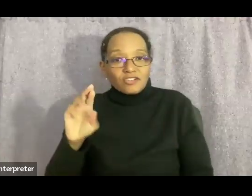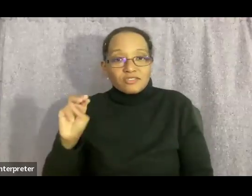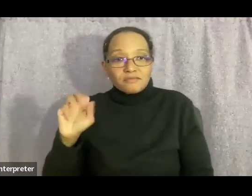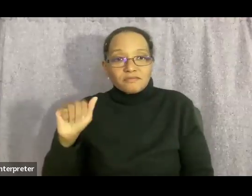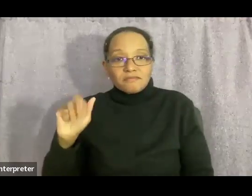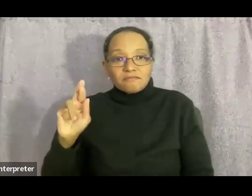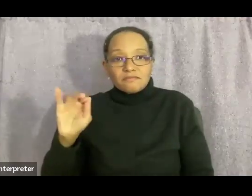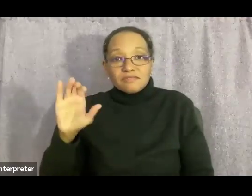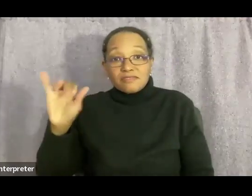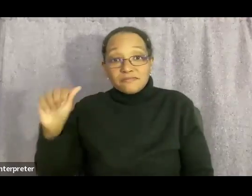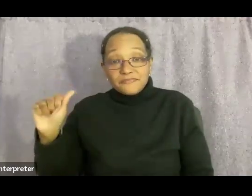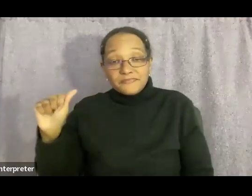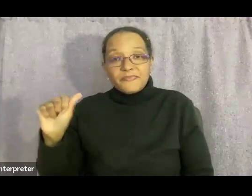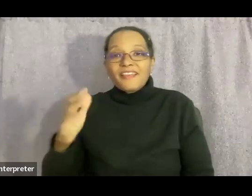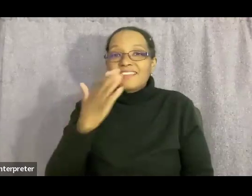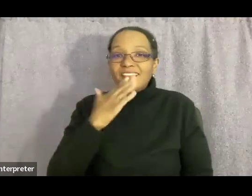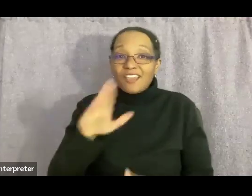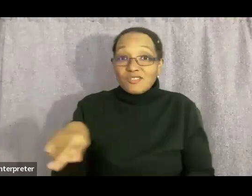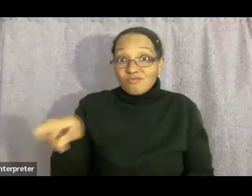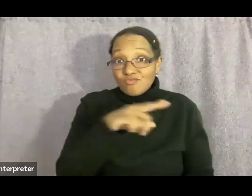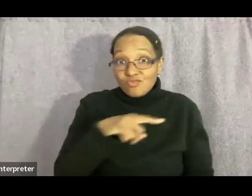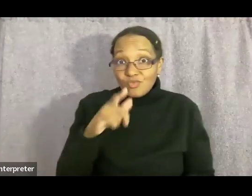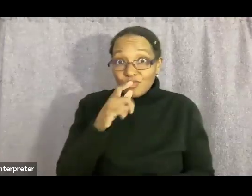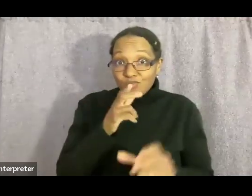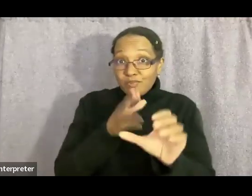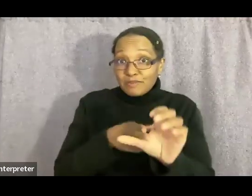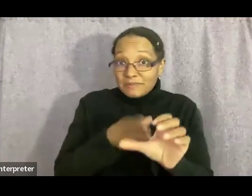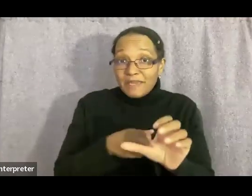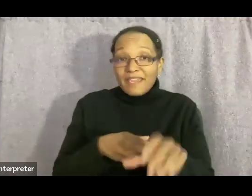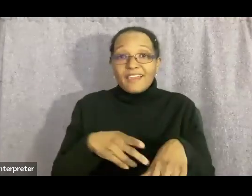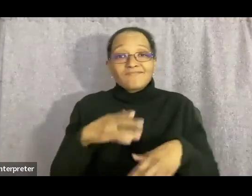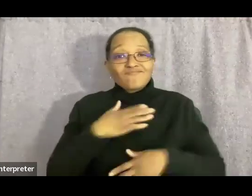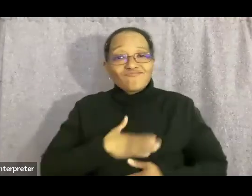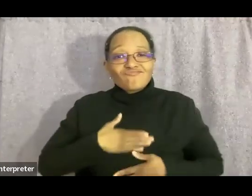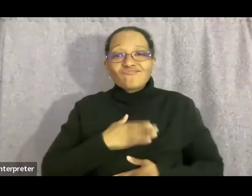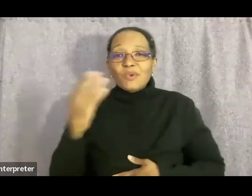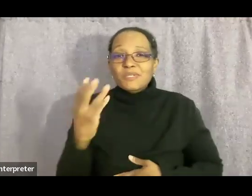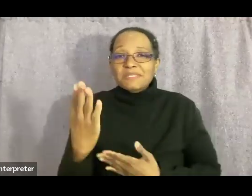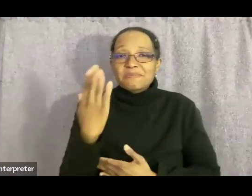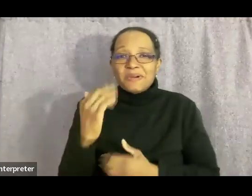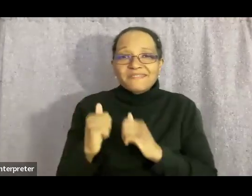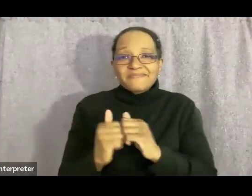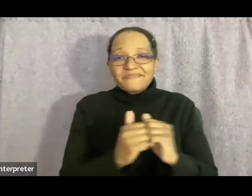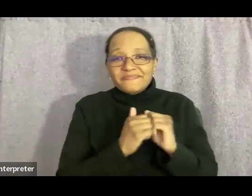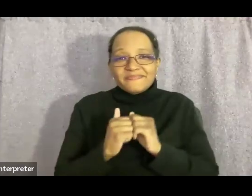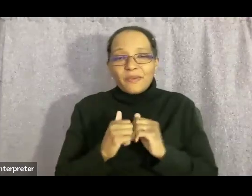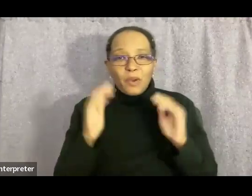And thanks to you all for spending this Wednesday morning with us. We hope to see you next time.